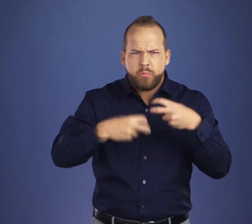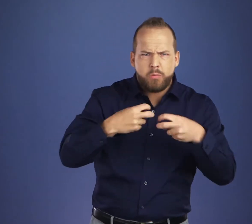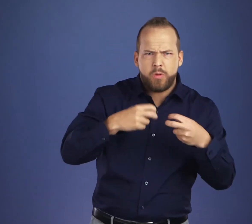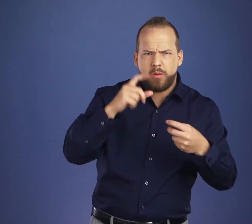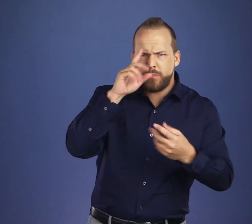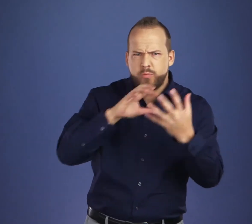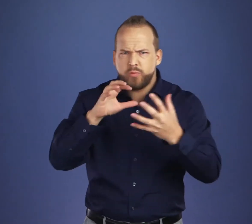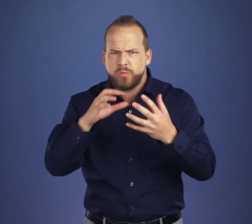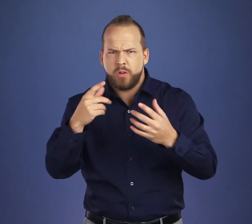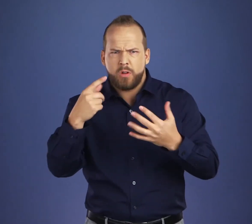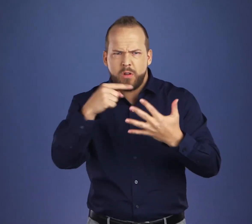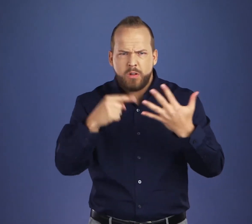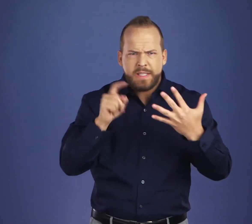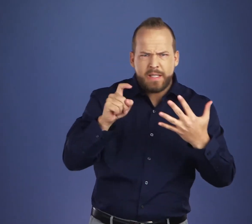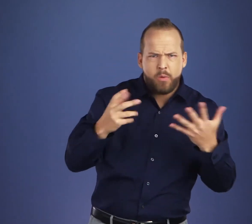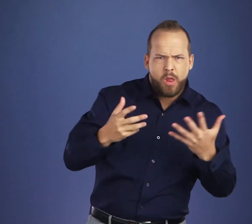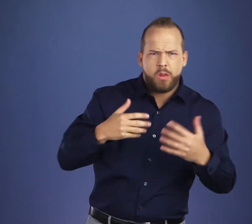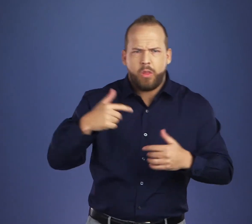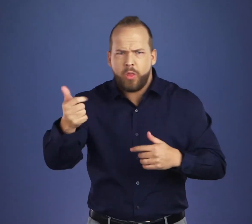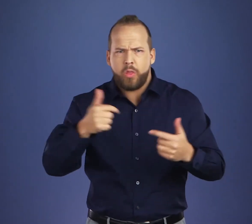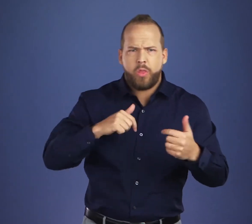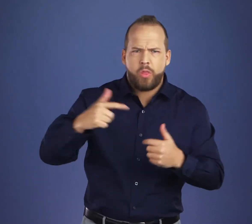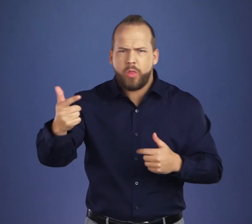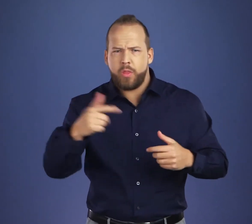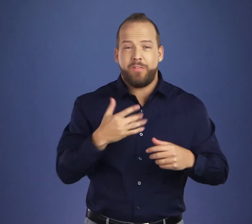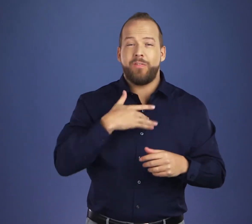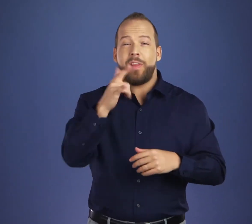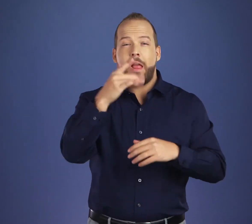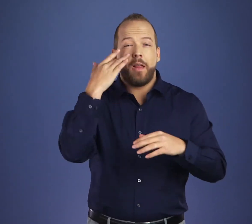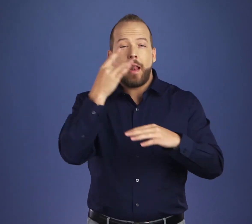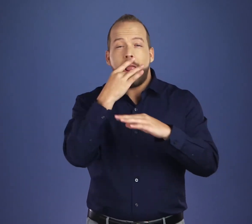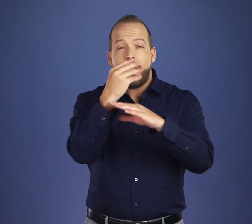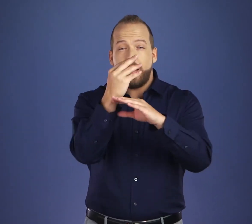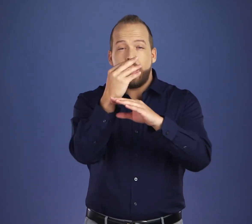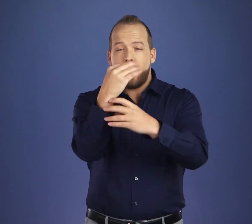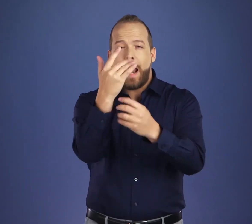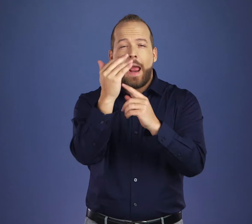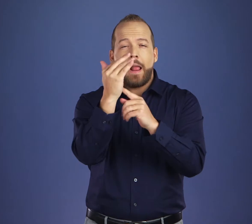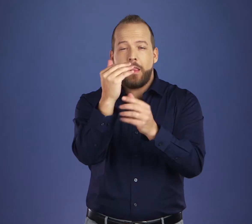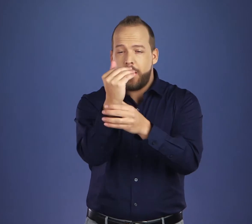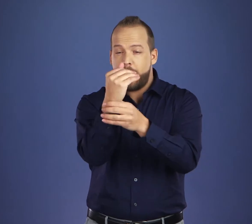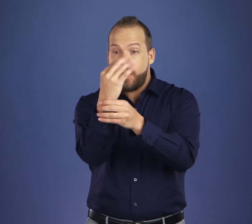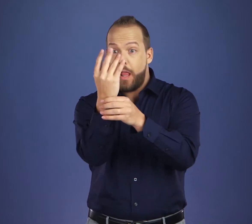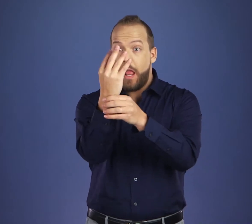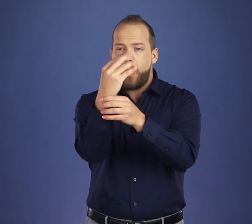Hardly an alcoholic we approached paid any attention; most of those who did join us